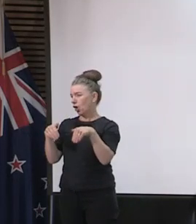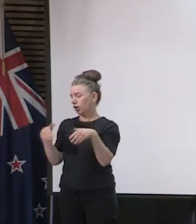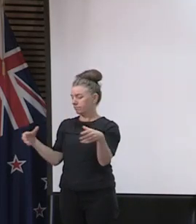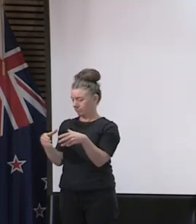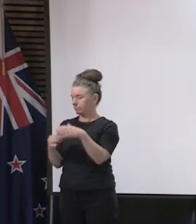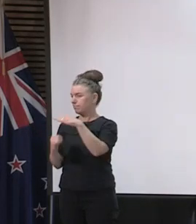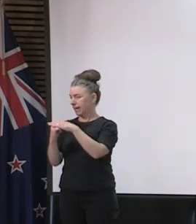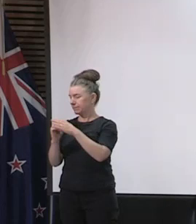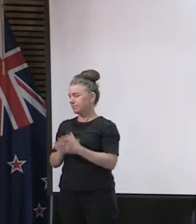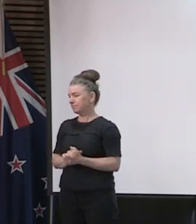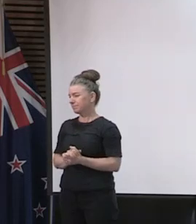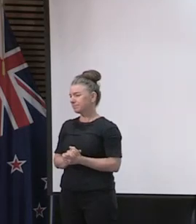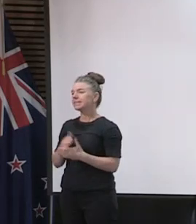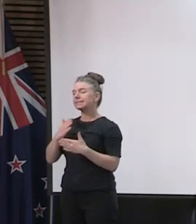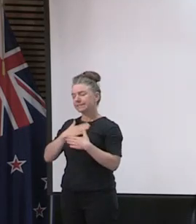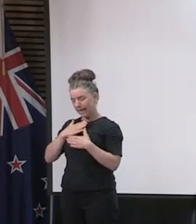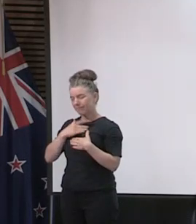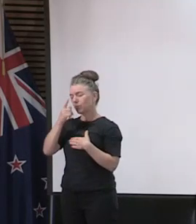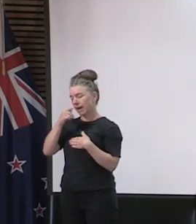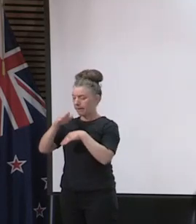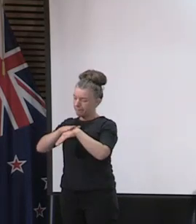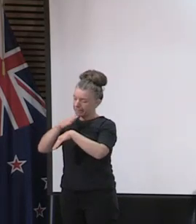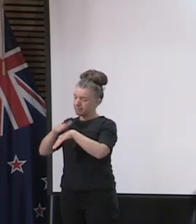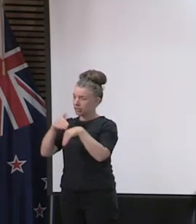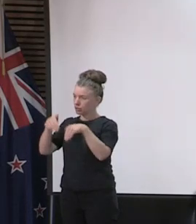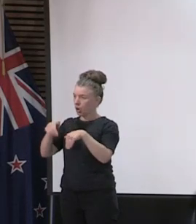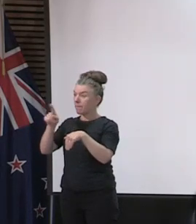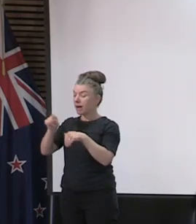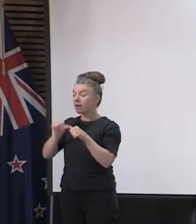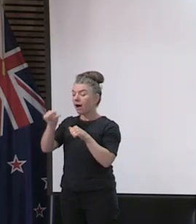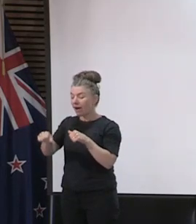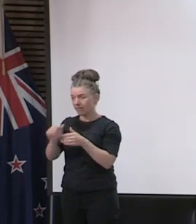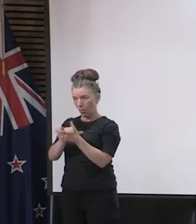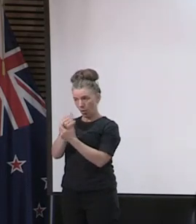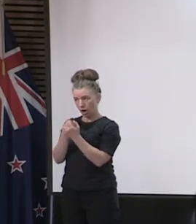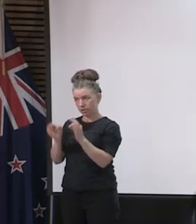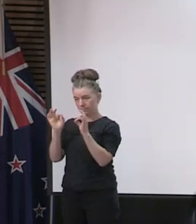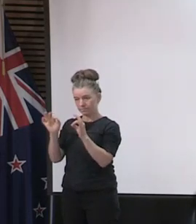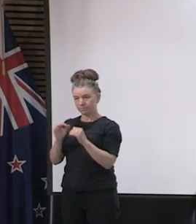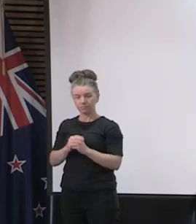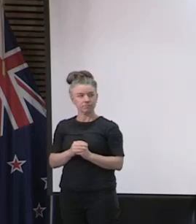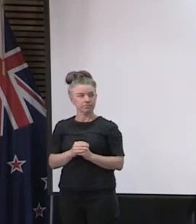they can getting the. No Mr Than in groups of 10 -- no